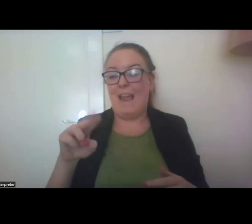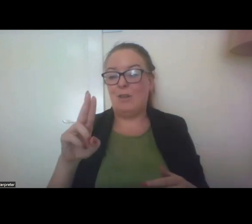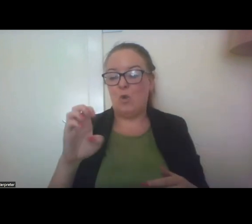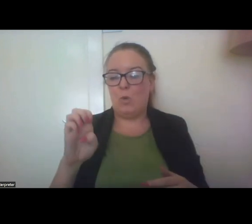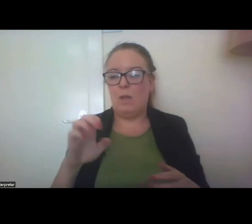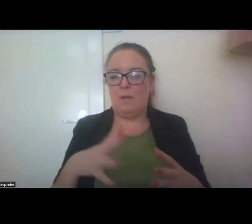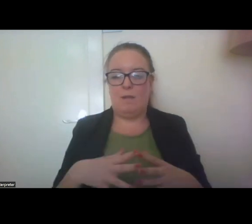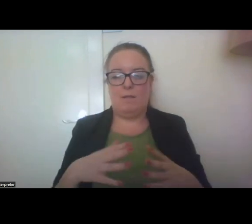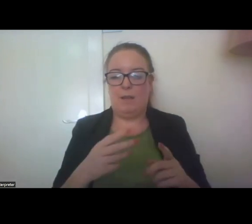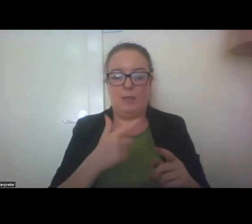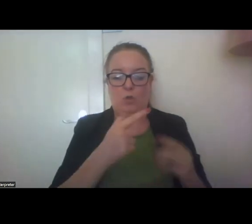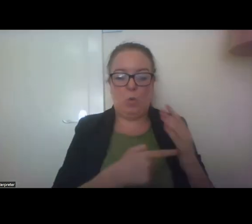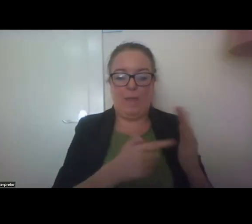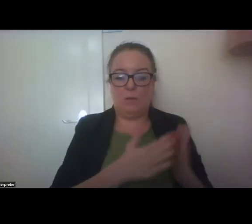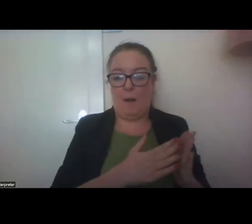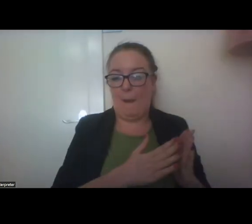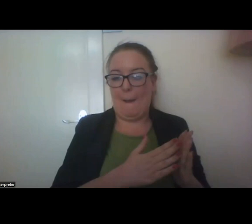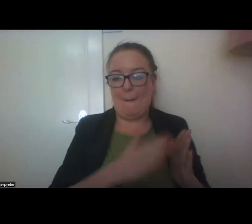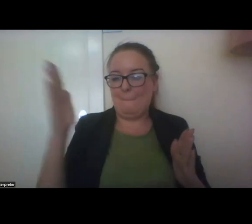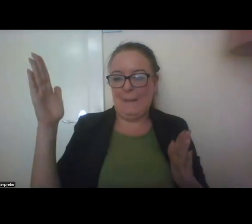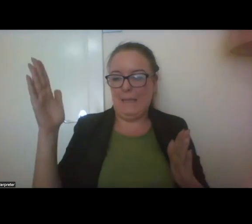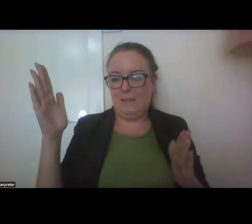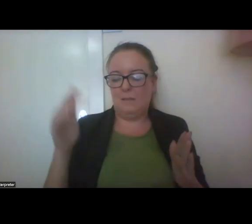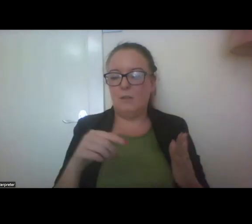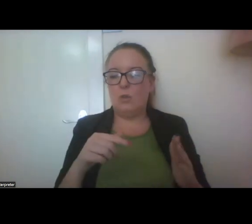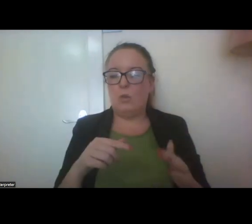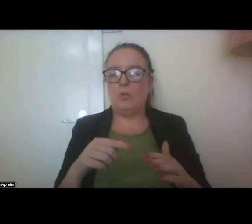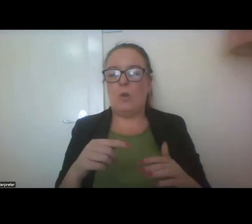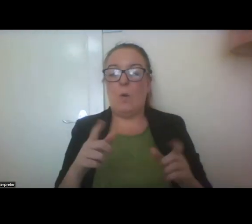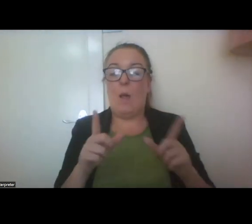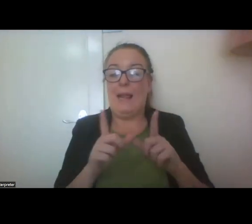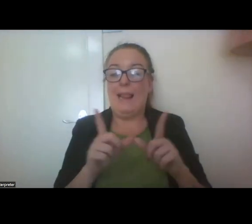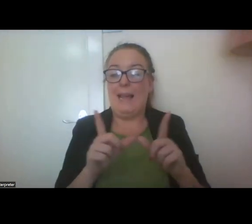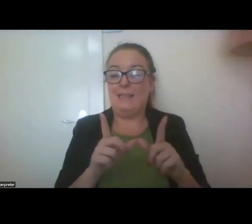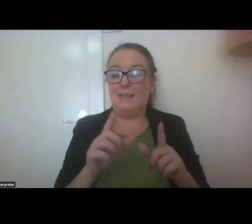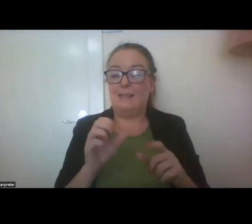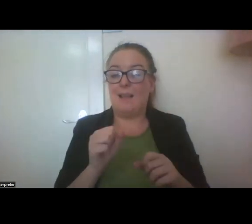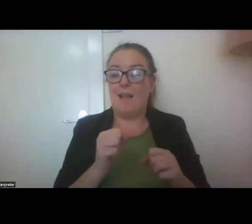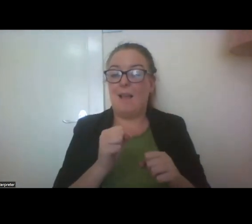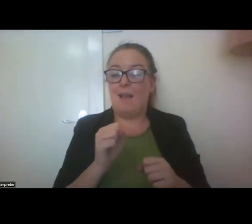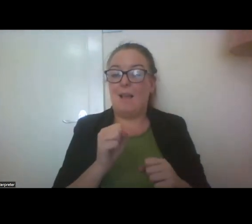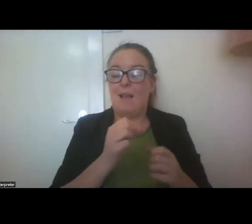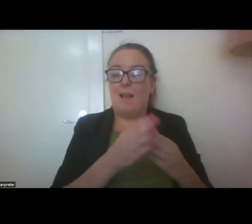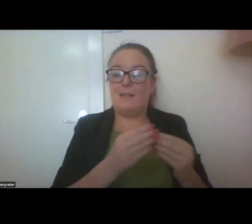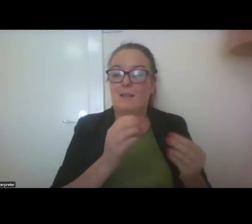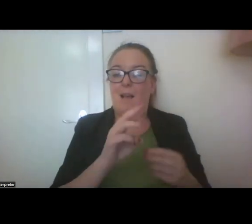We licence the software and if you're a large venue, it's 995 for the first year